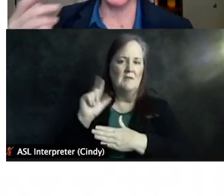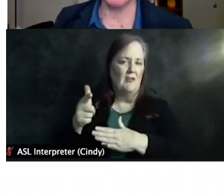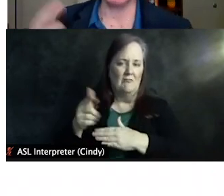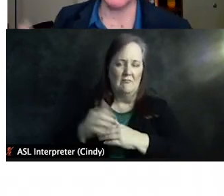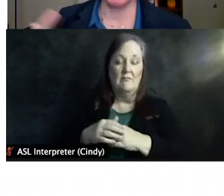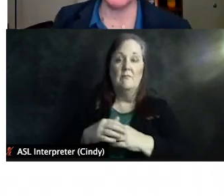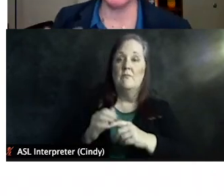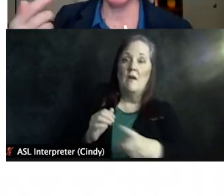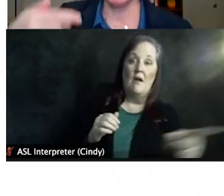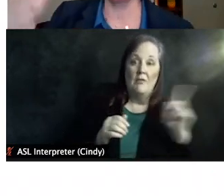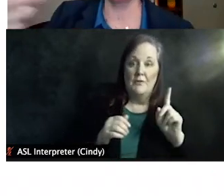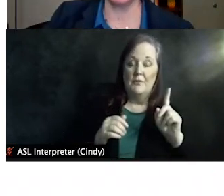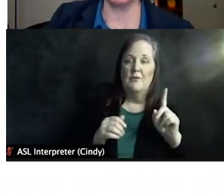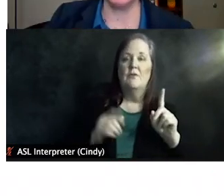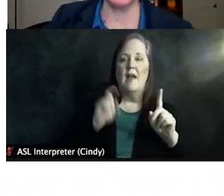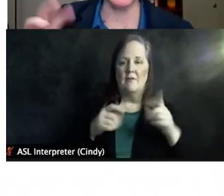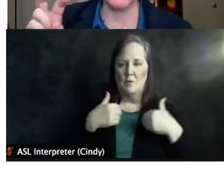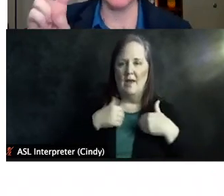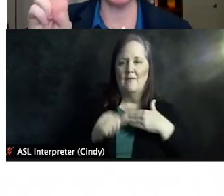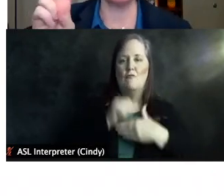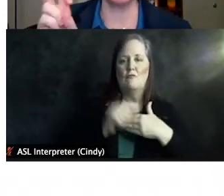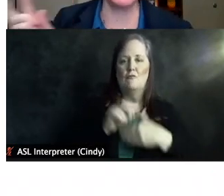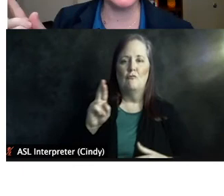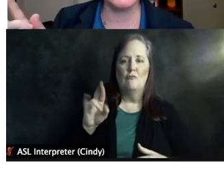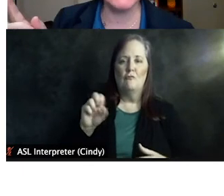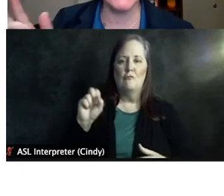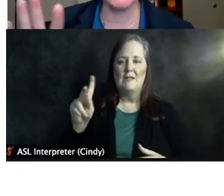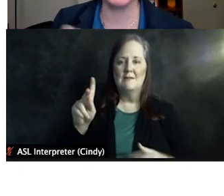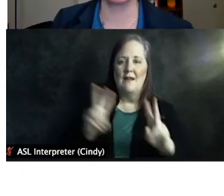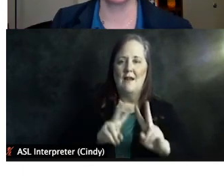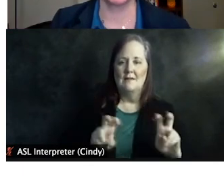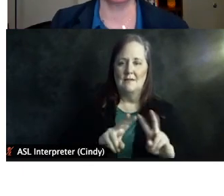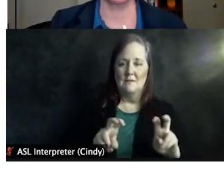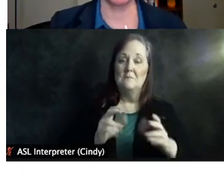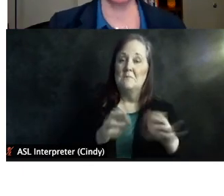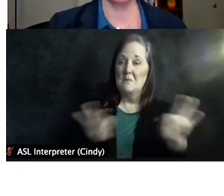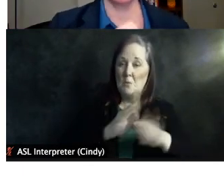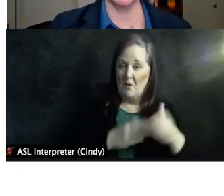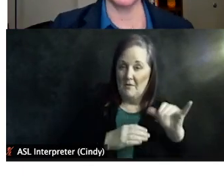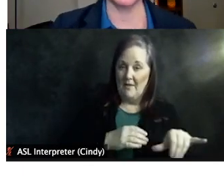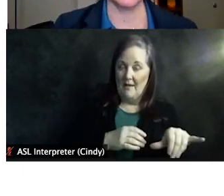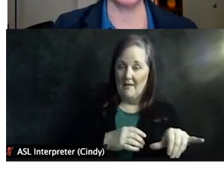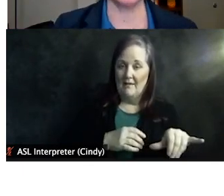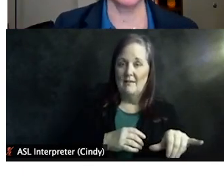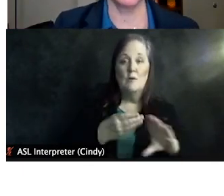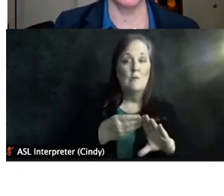it can be put on the ballot to be approved by the people. So it's called the people's veto sometimes. And so that was used in this case.